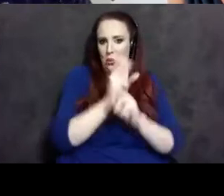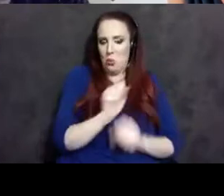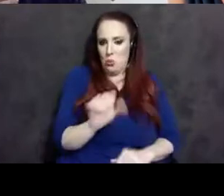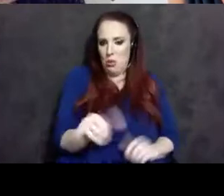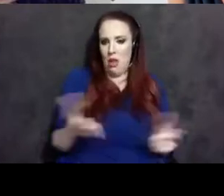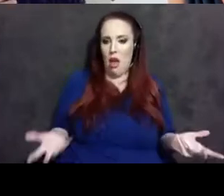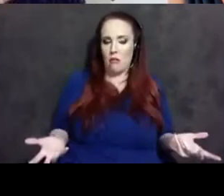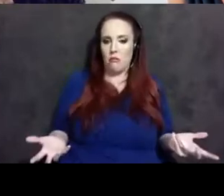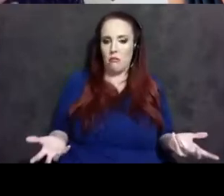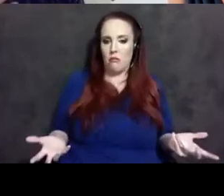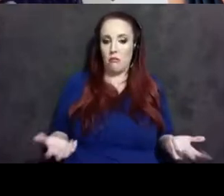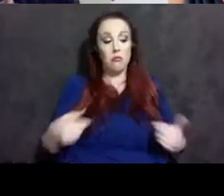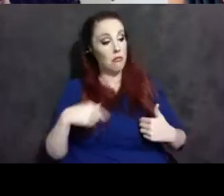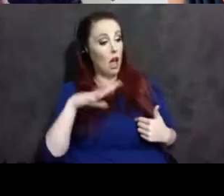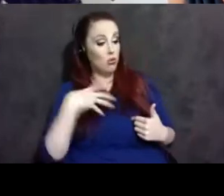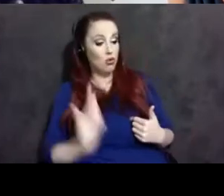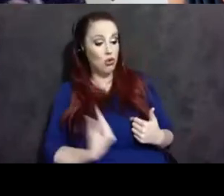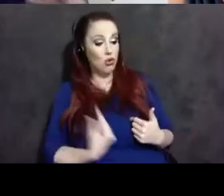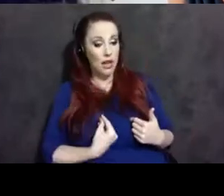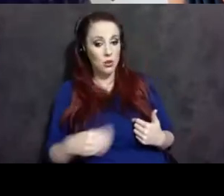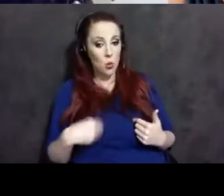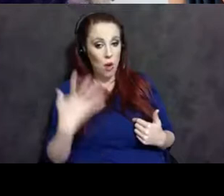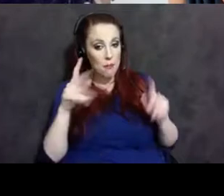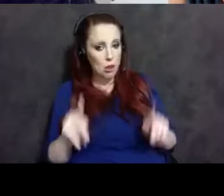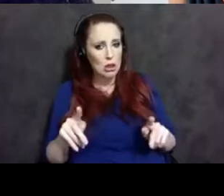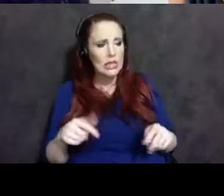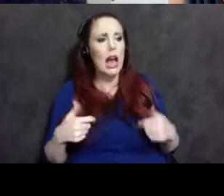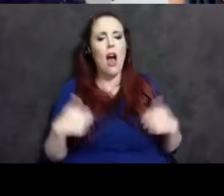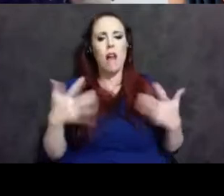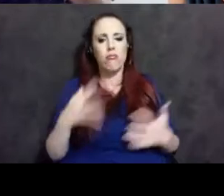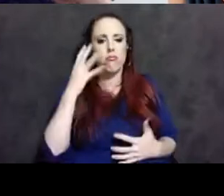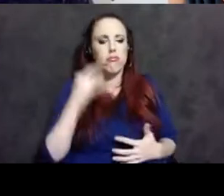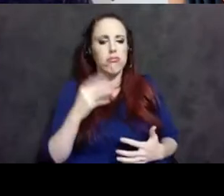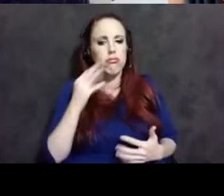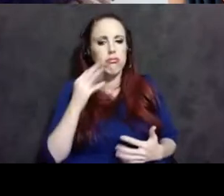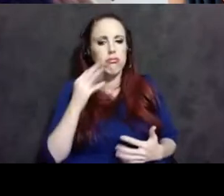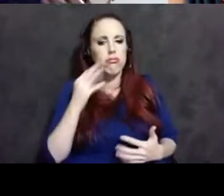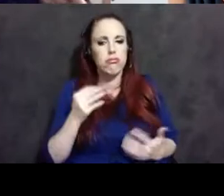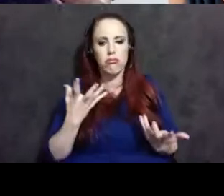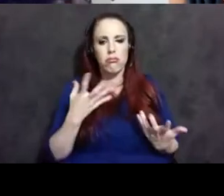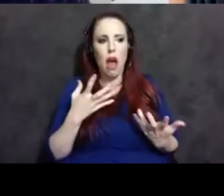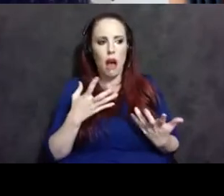As trans white person, I had to go through, like, against the flow by coming out.